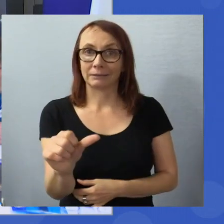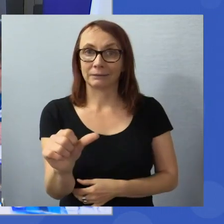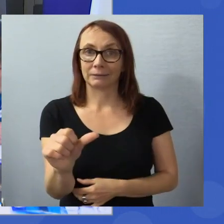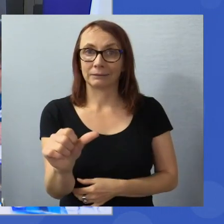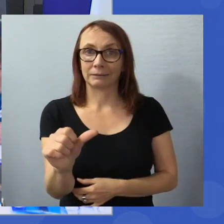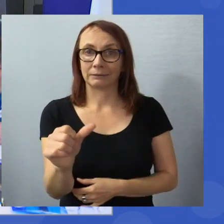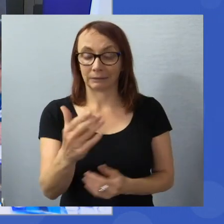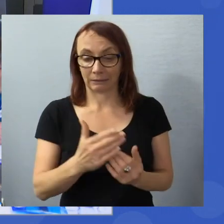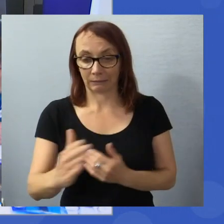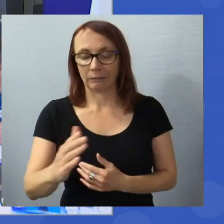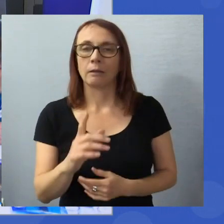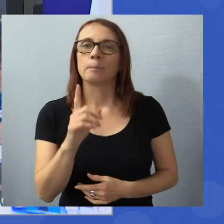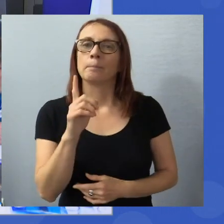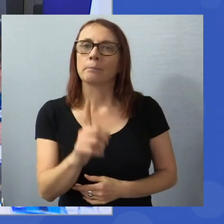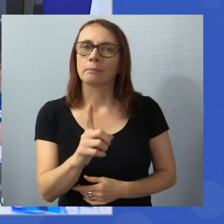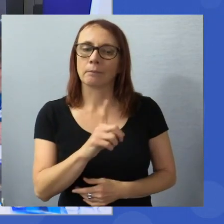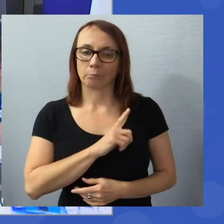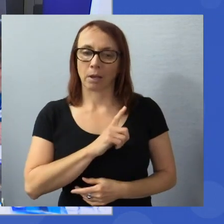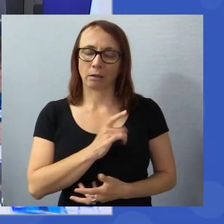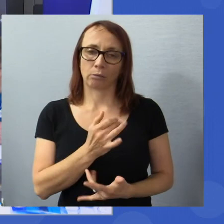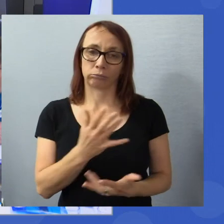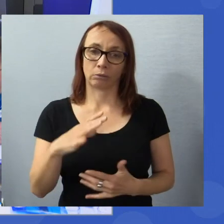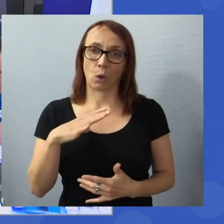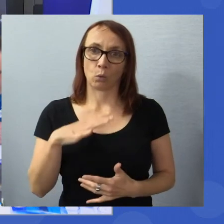because there is such a lot of people involved in this will probably work out